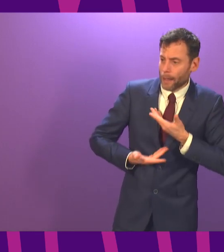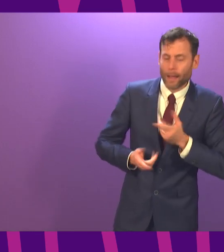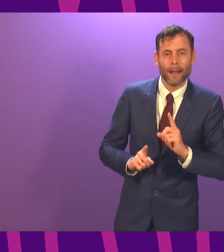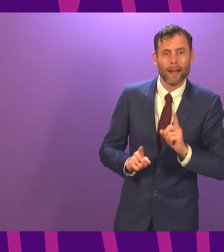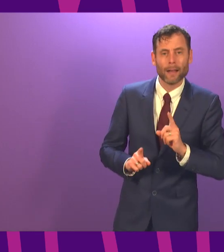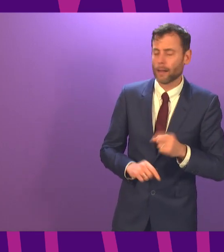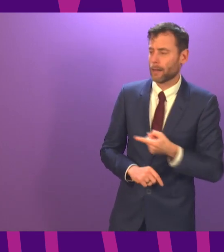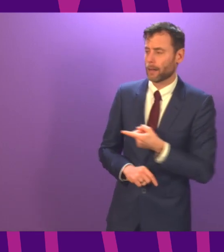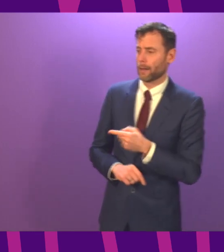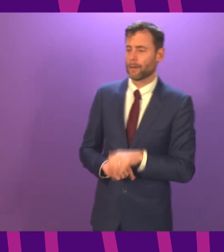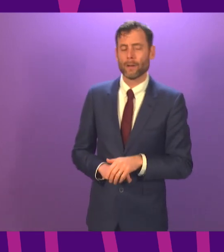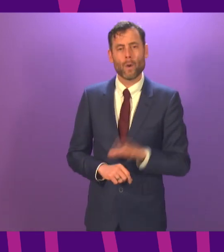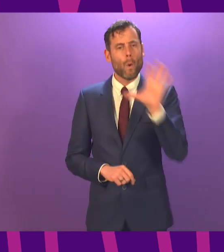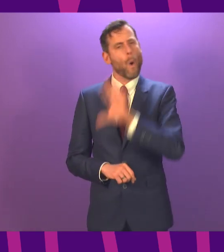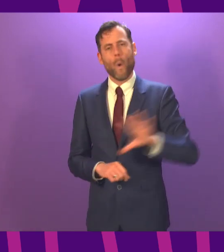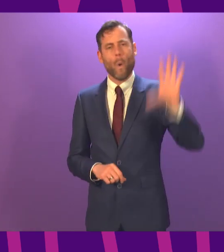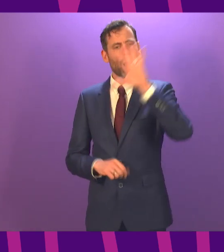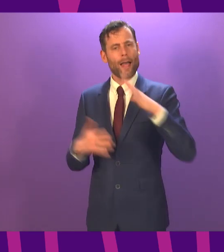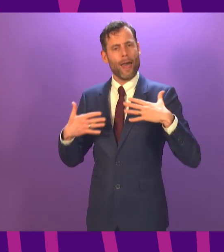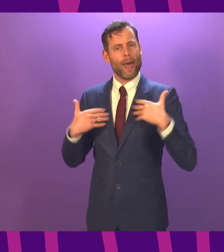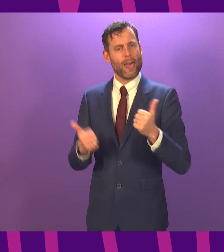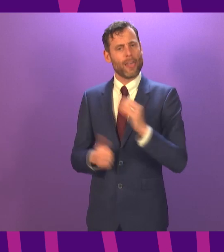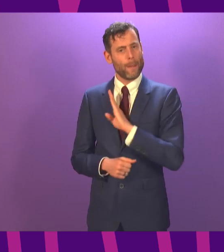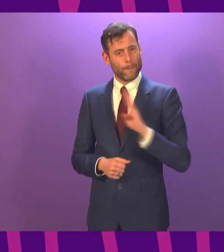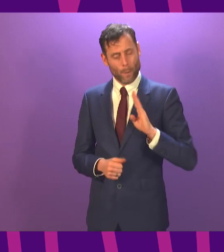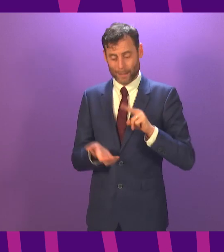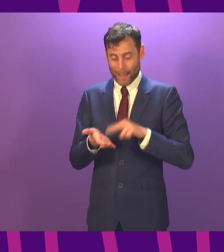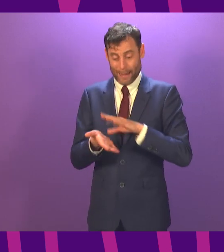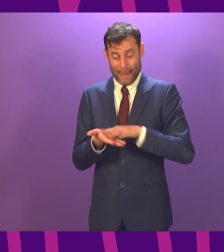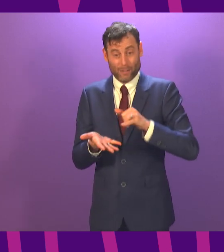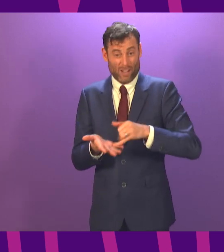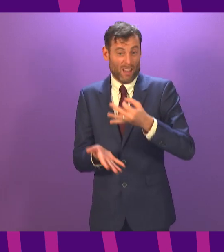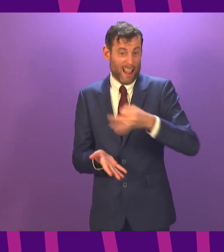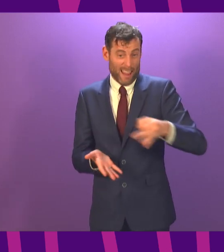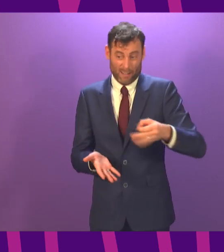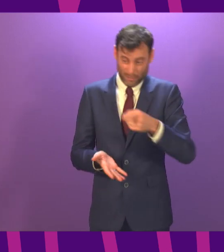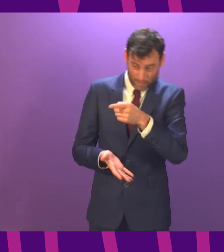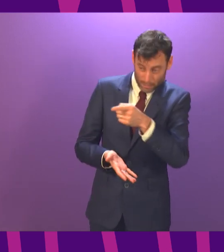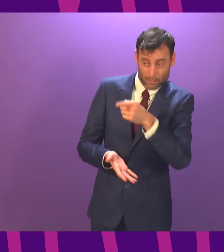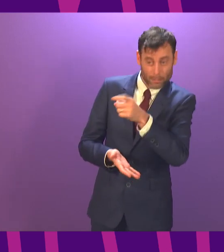my constituents on the best ways to protect the health service and to access urgent medical care over the festive period? The First Minister (Nicola Sturgeon): All health boards, including NHS Lanarkshire,